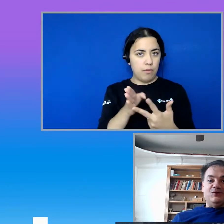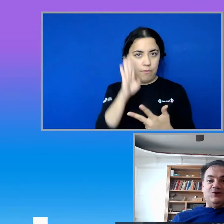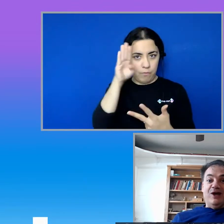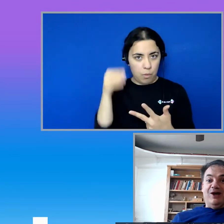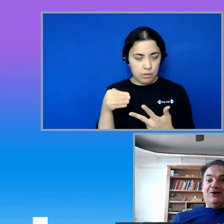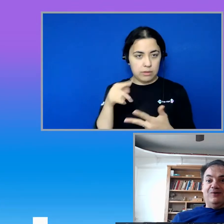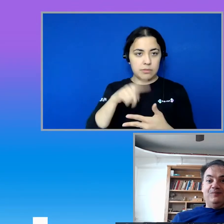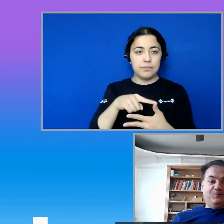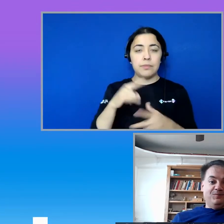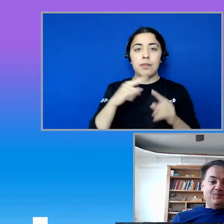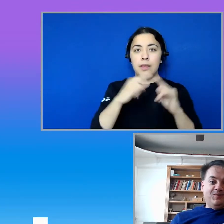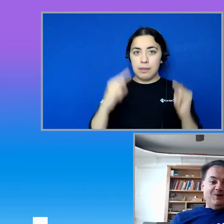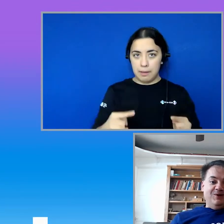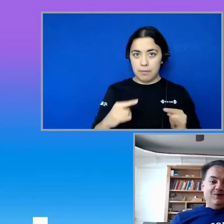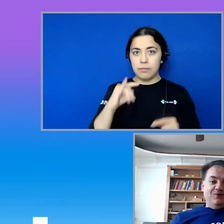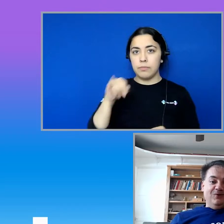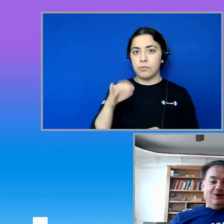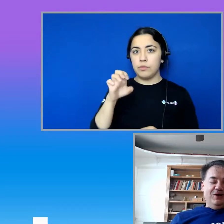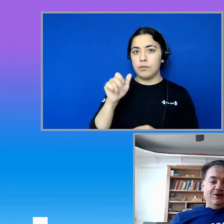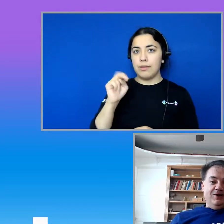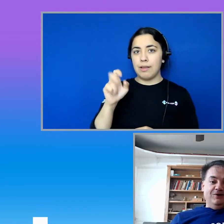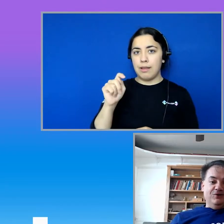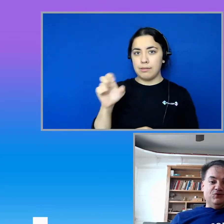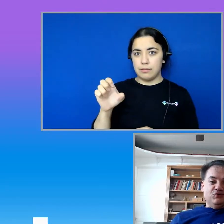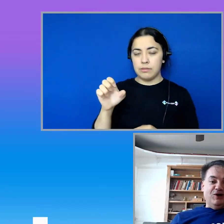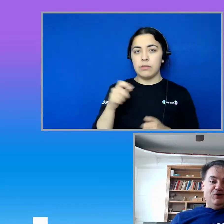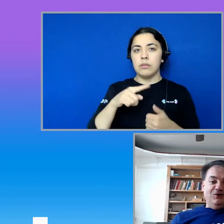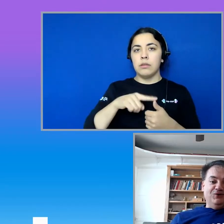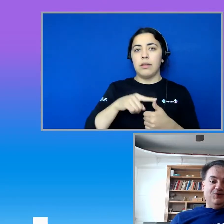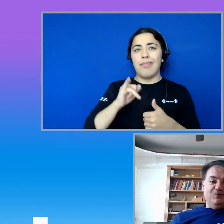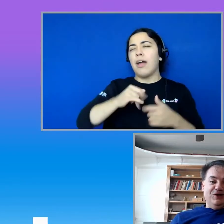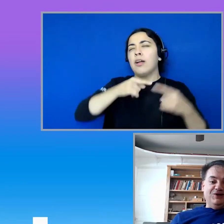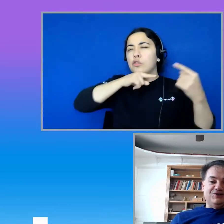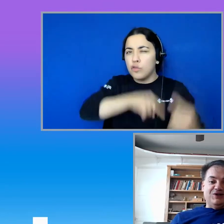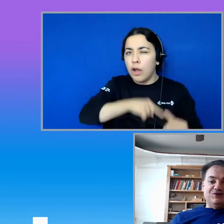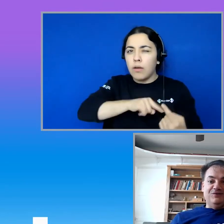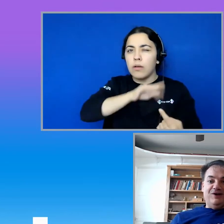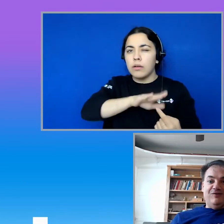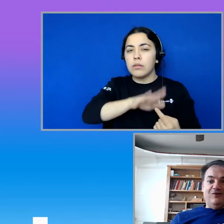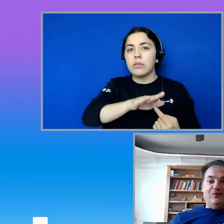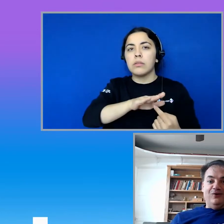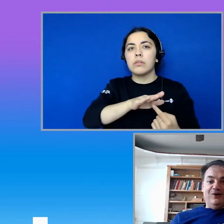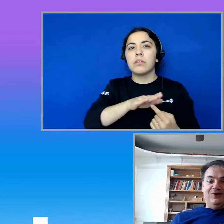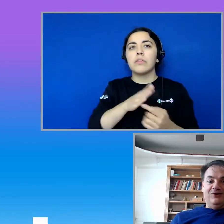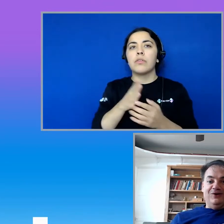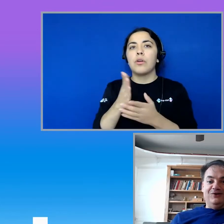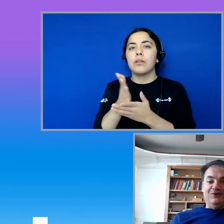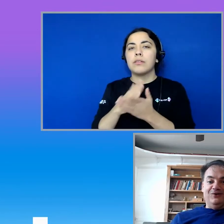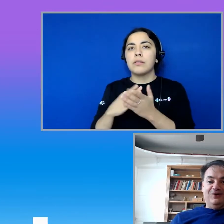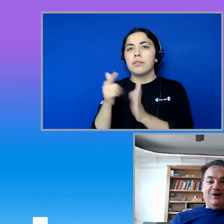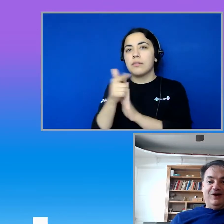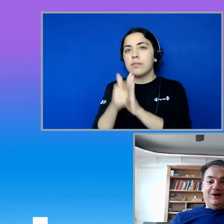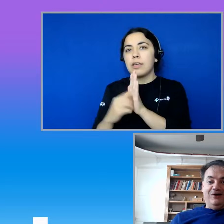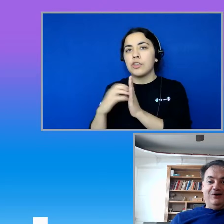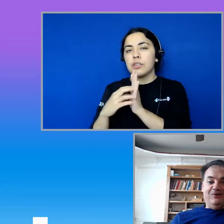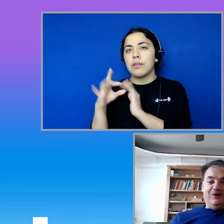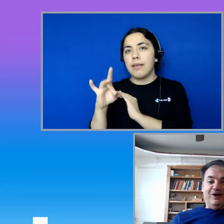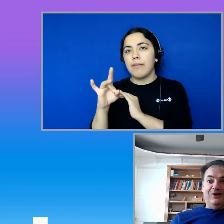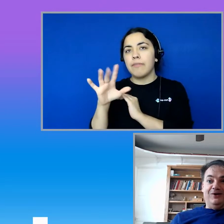focuses on, which is camp Jeanette. Really the struggles